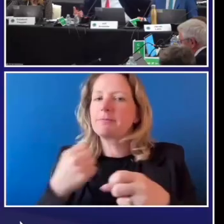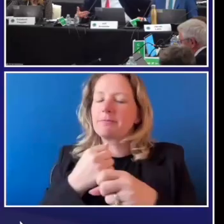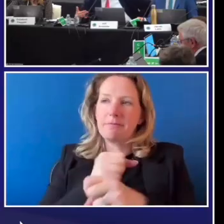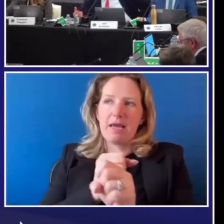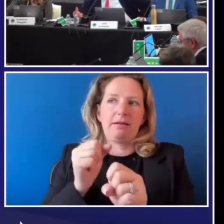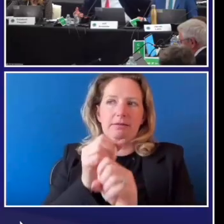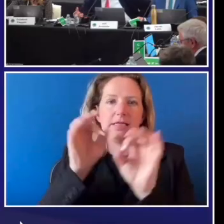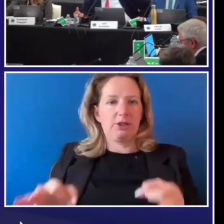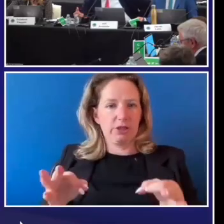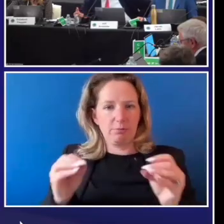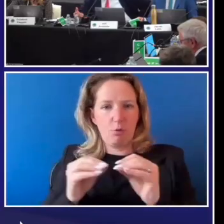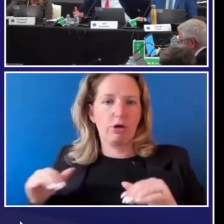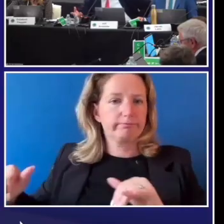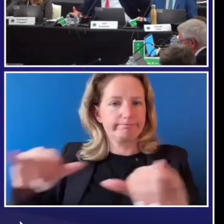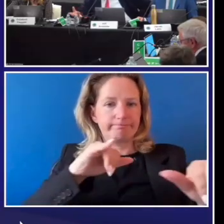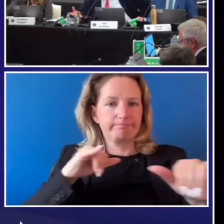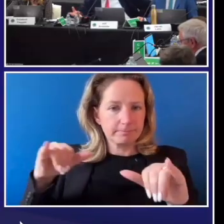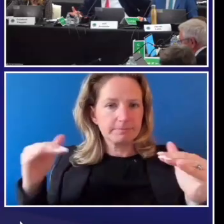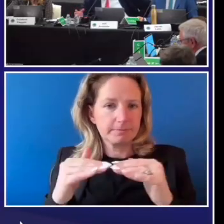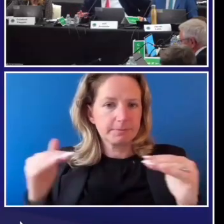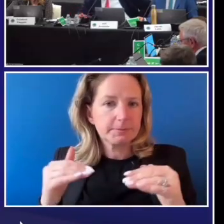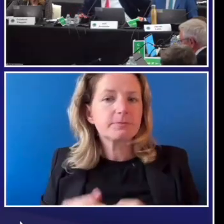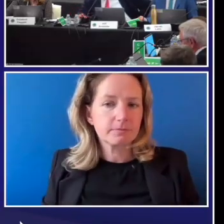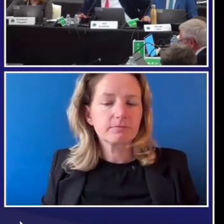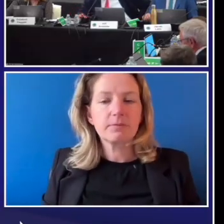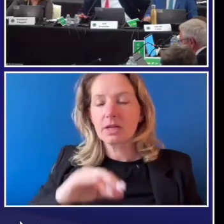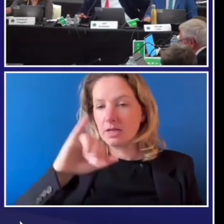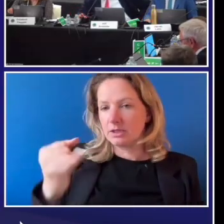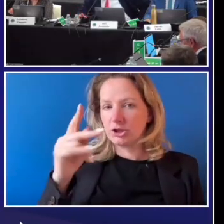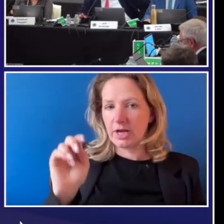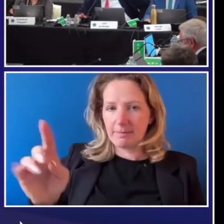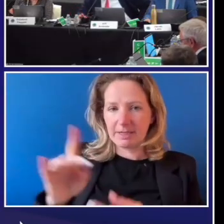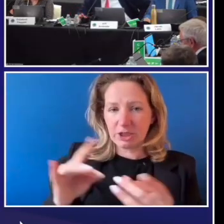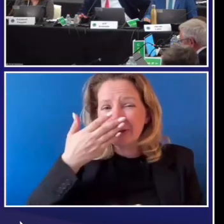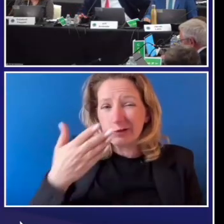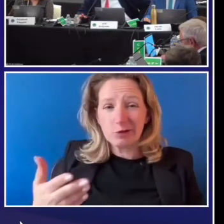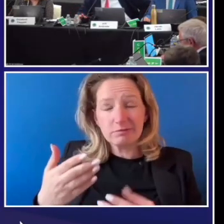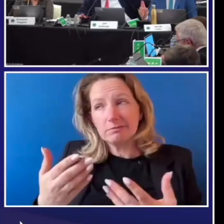And I think as Jake spoke to earlier, this is essentially good corporate governance type of policy.